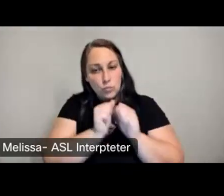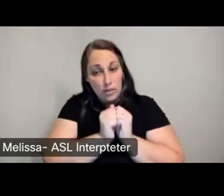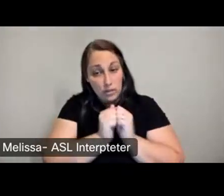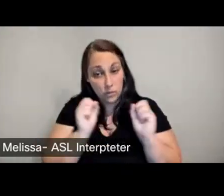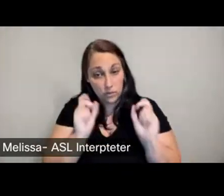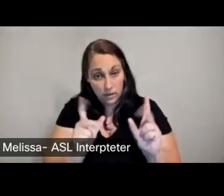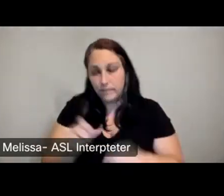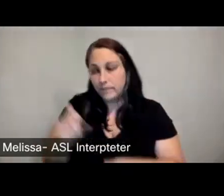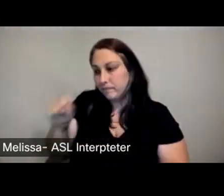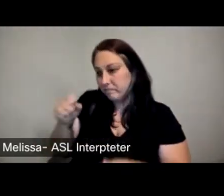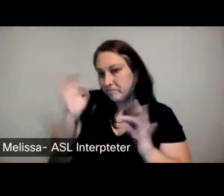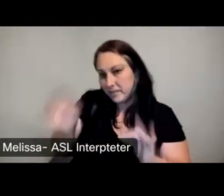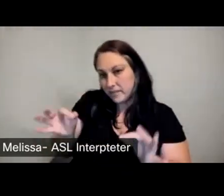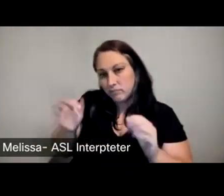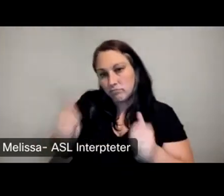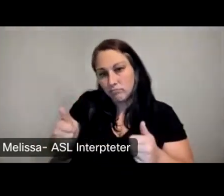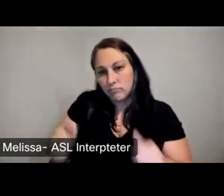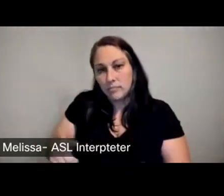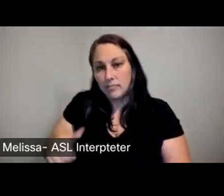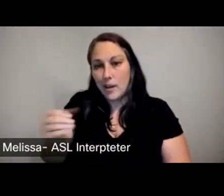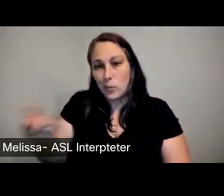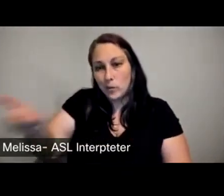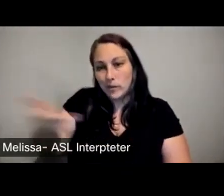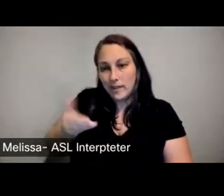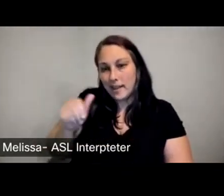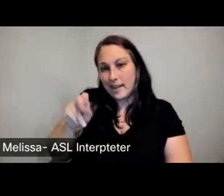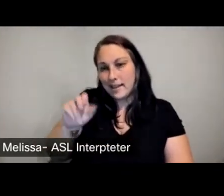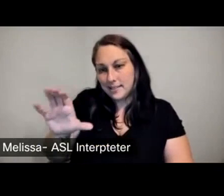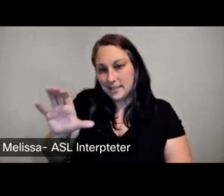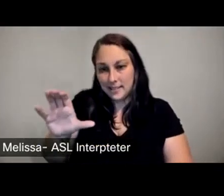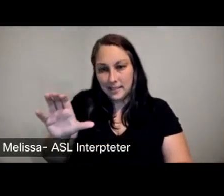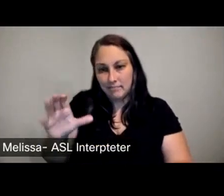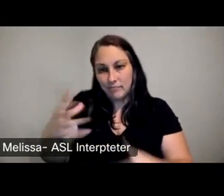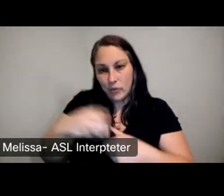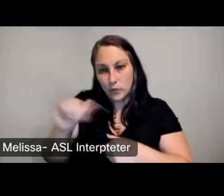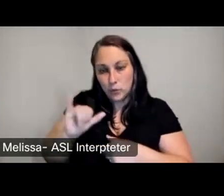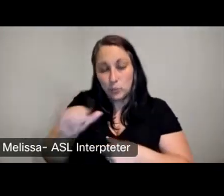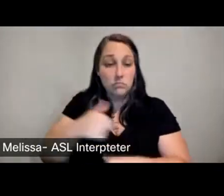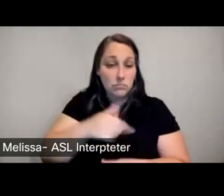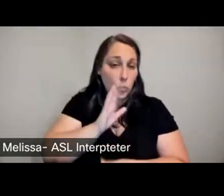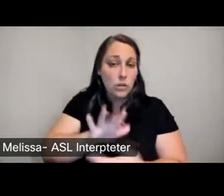and um bring along the A and C yeah I will I'll do that I'll reach out to them so thank you very